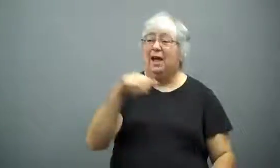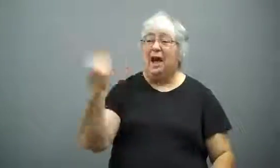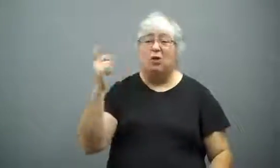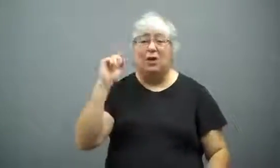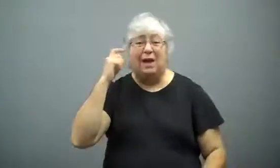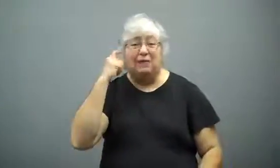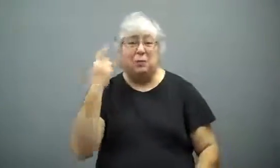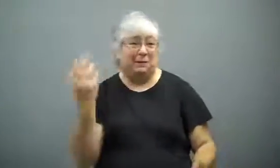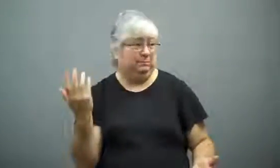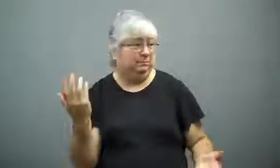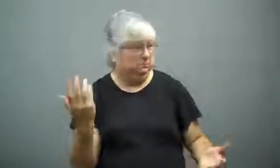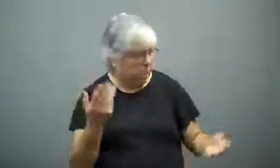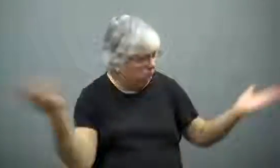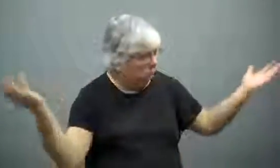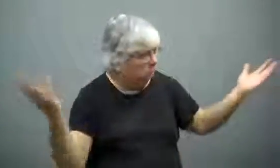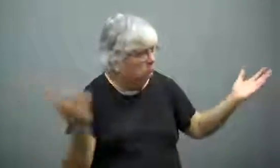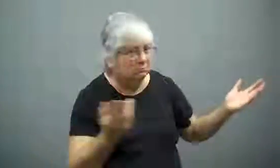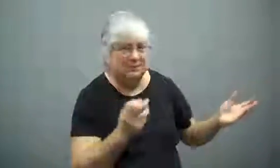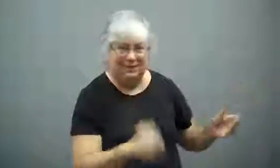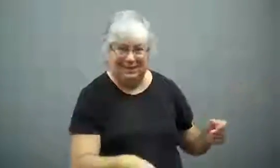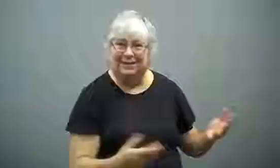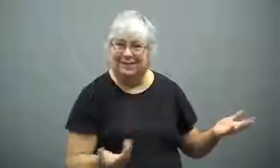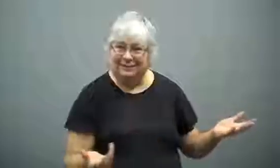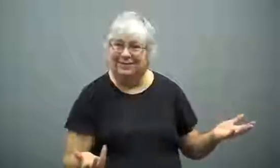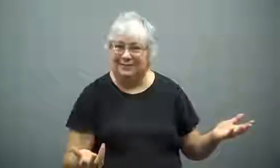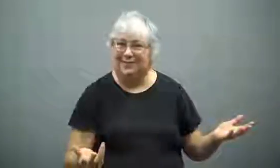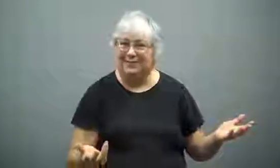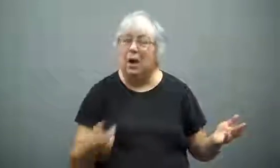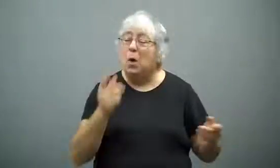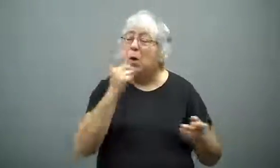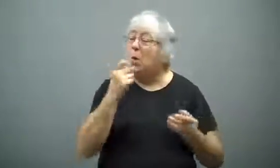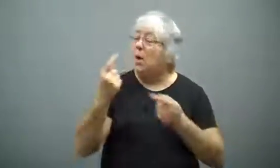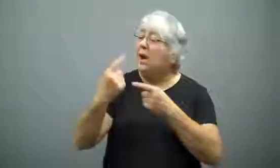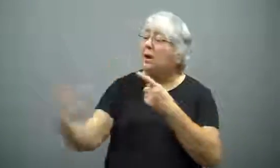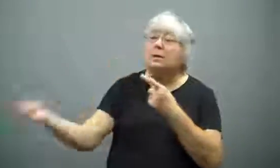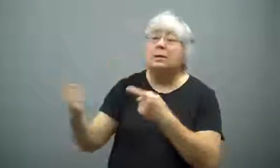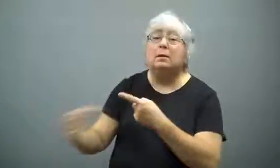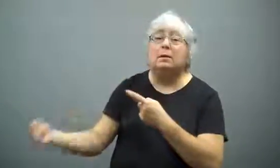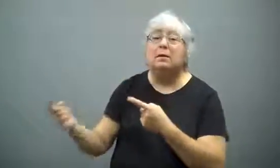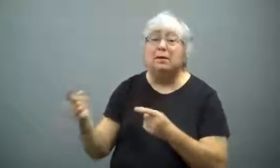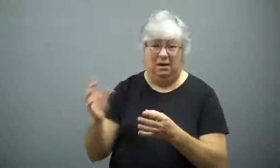Other governments could give it the what for.